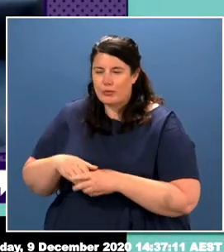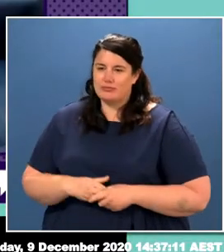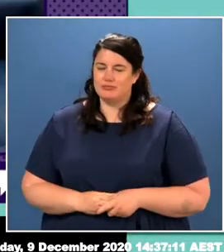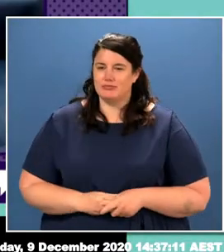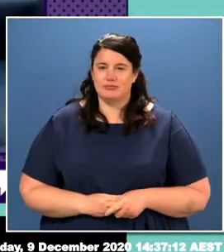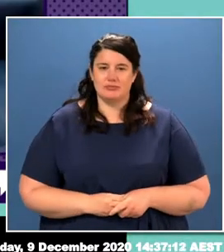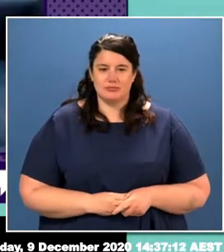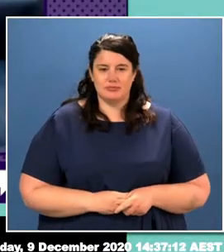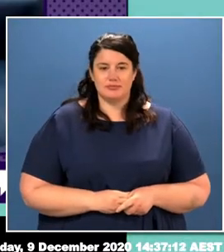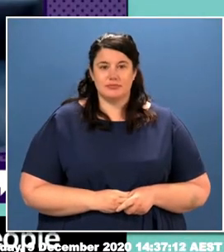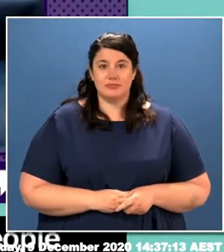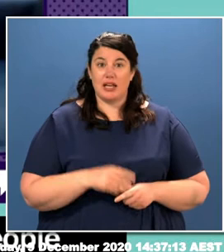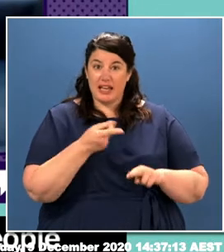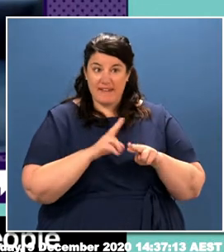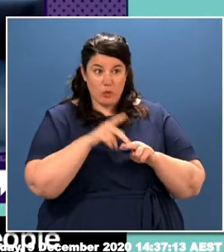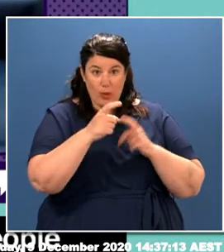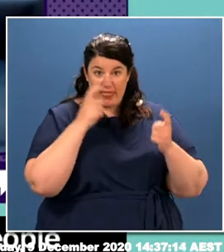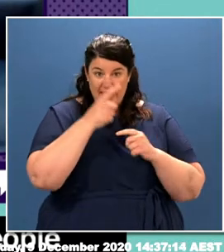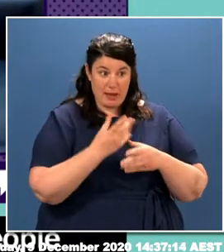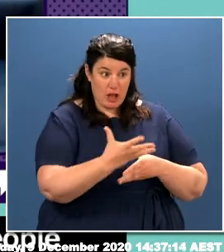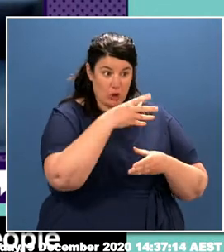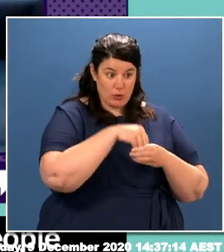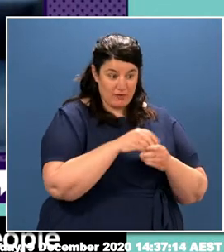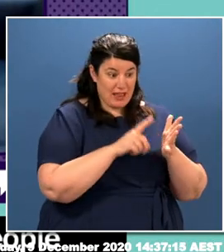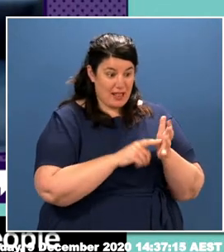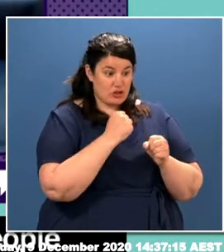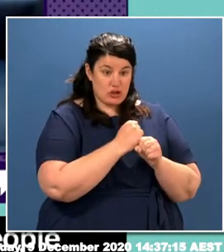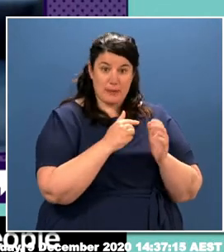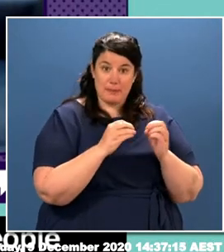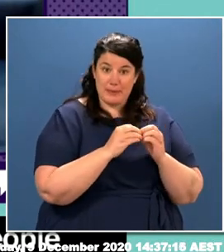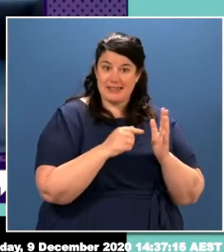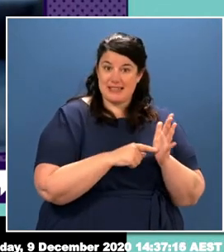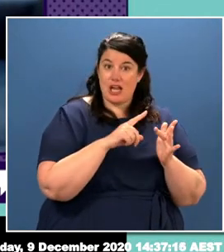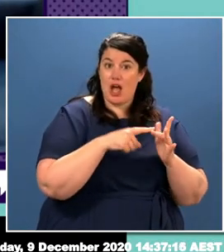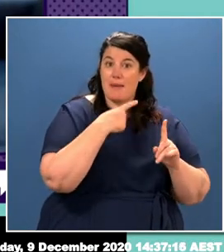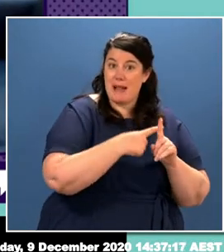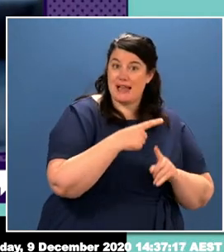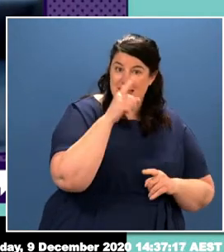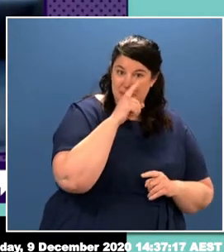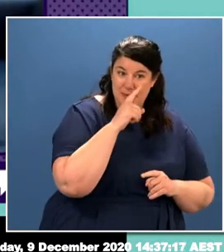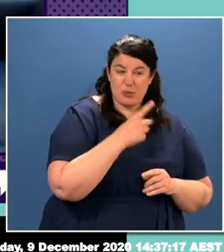If you are talking about inclusion of LGBTI+ people, then that means to include everyone, and that includes people with disabilities.